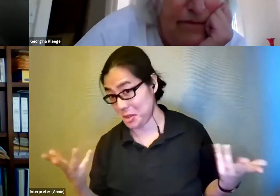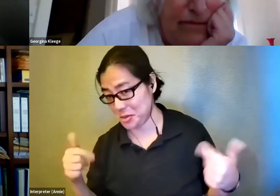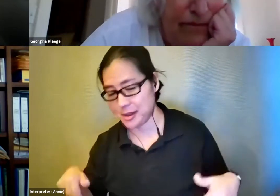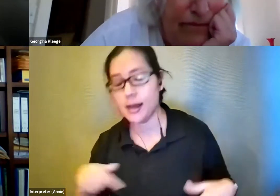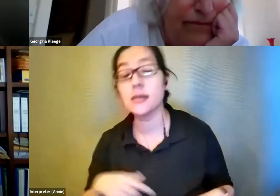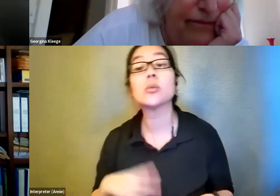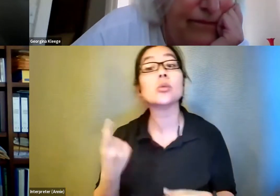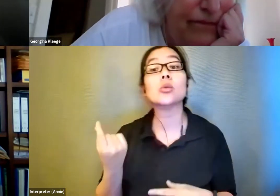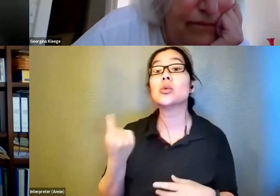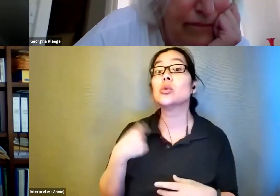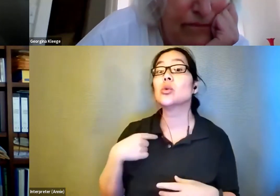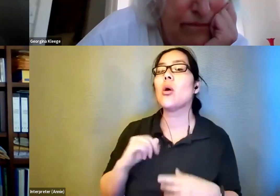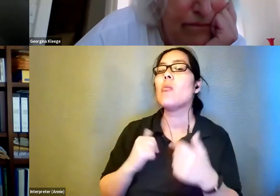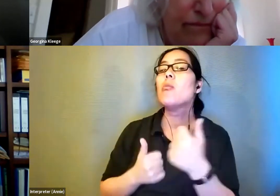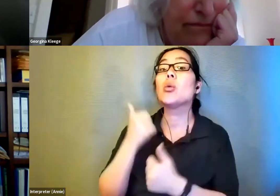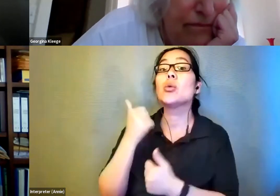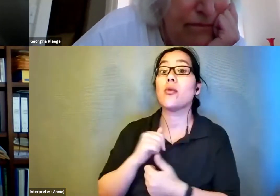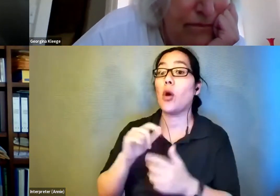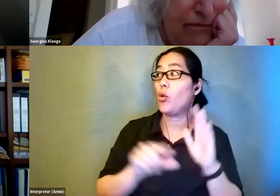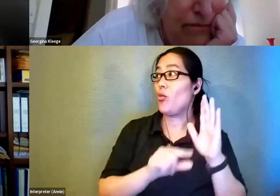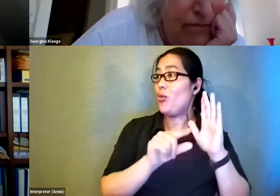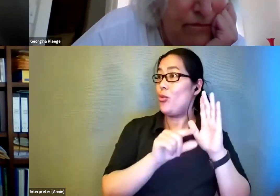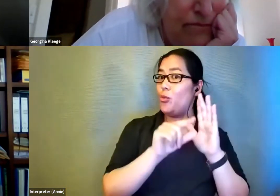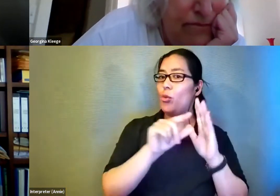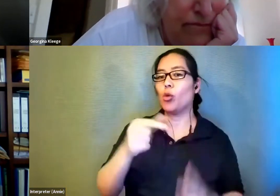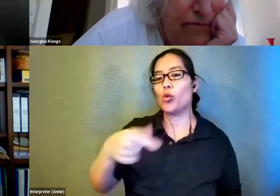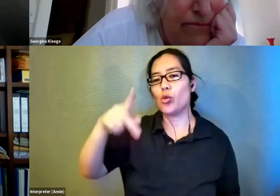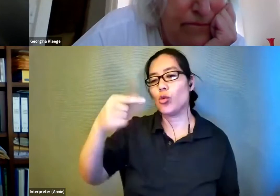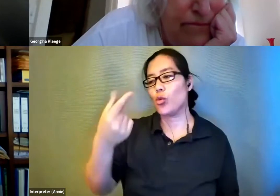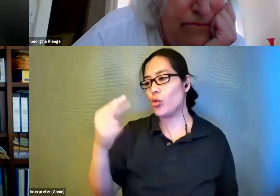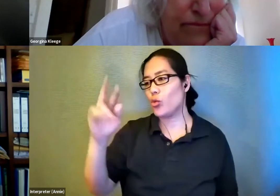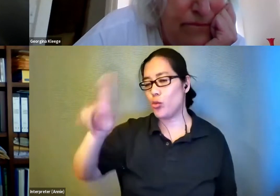adobe illustrator. We also use other tools such